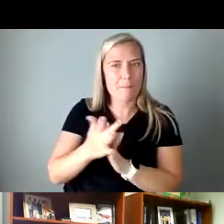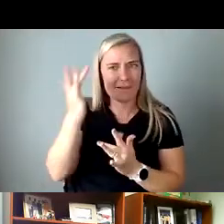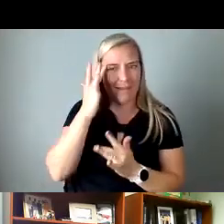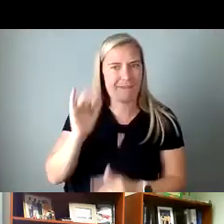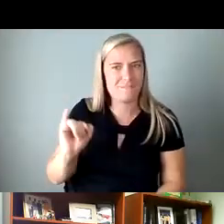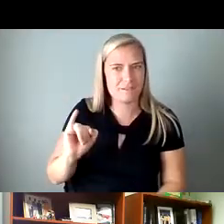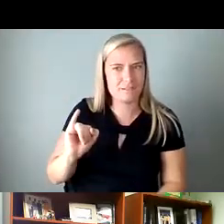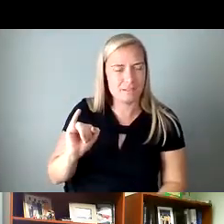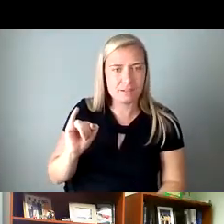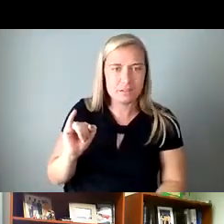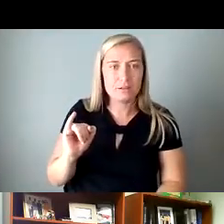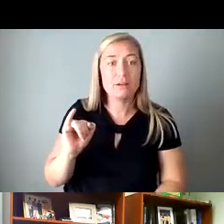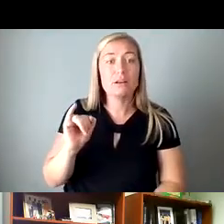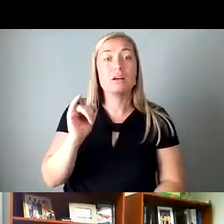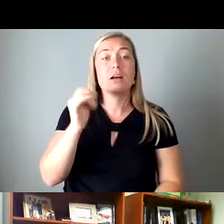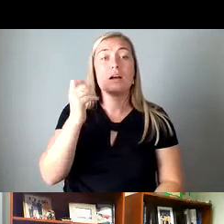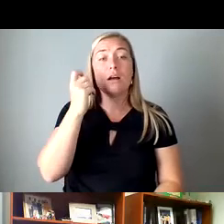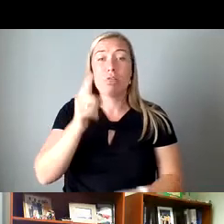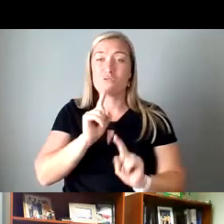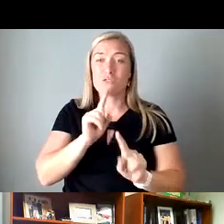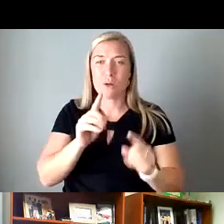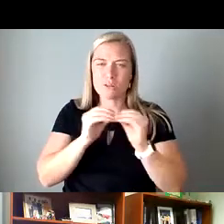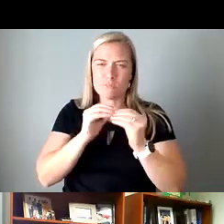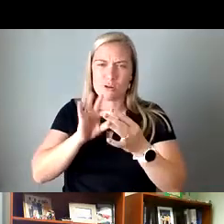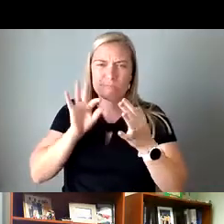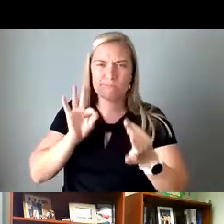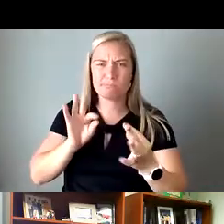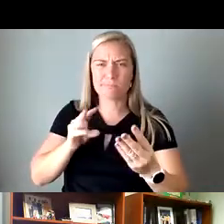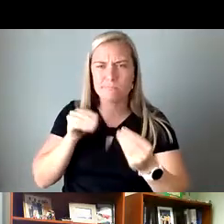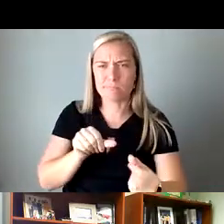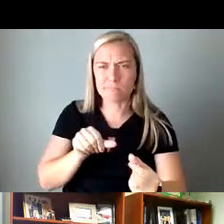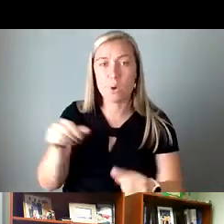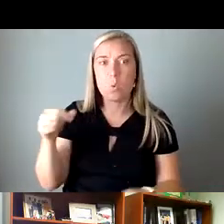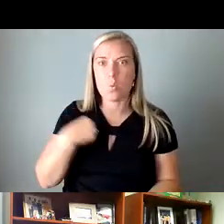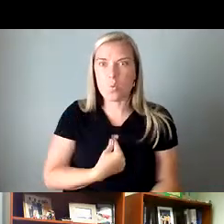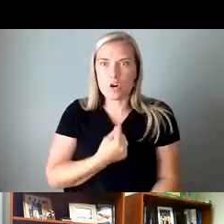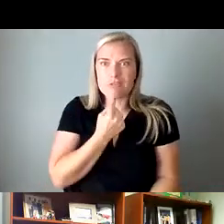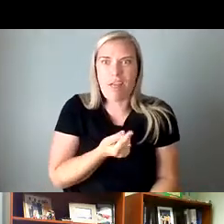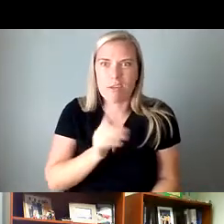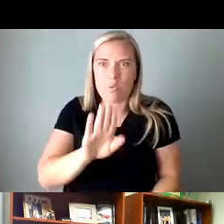is much more refined. We're telling your immune system this is the target. So identify that target,